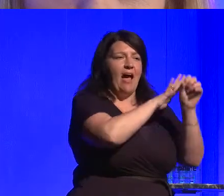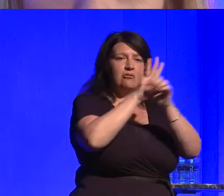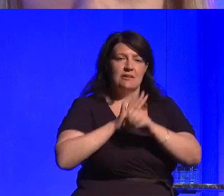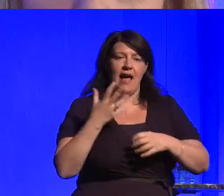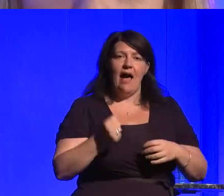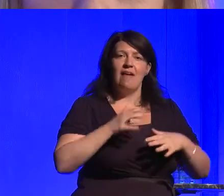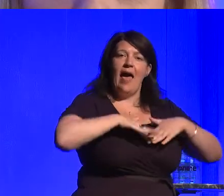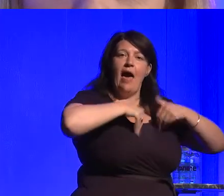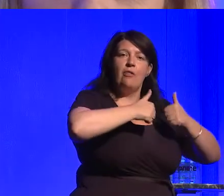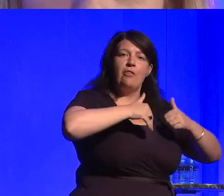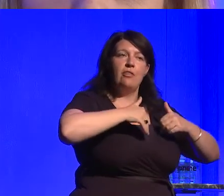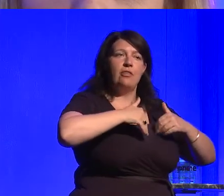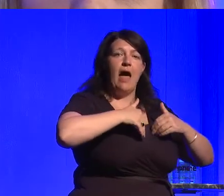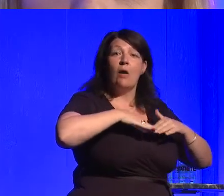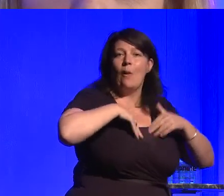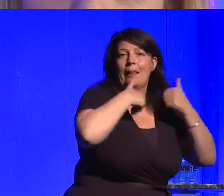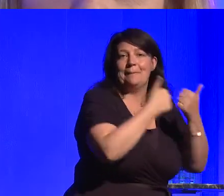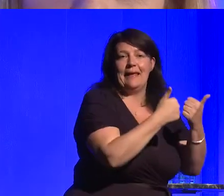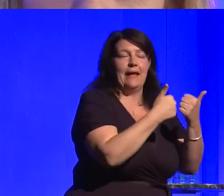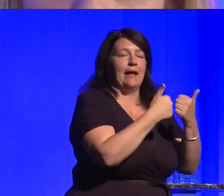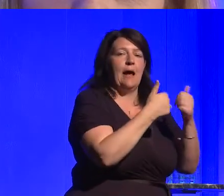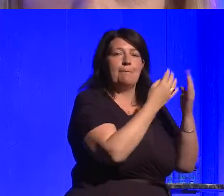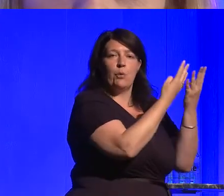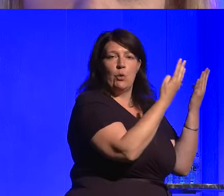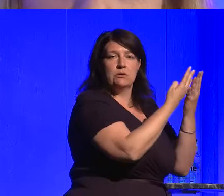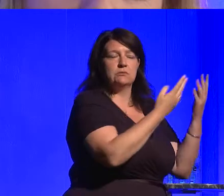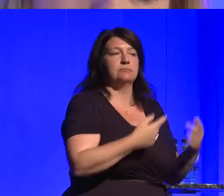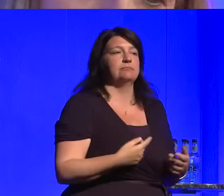That second part of it, 'wellbeing' -- there is no point of actually dealing with the condition.